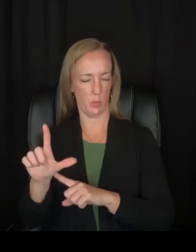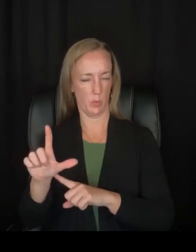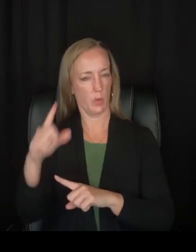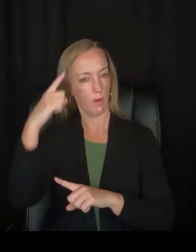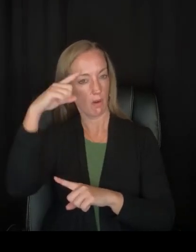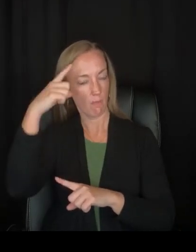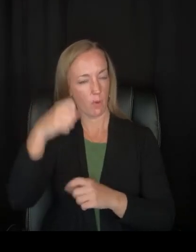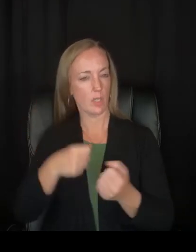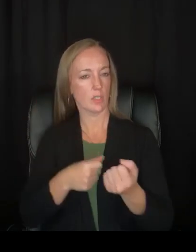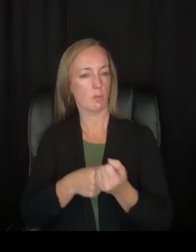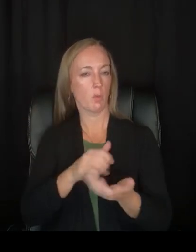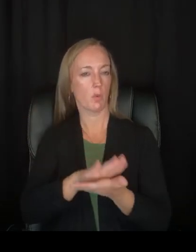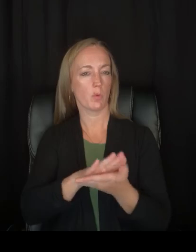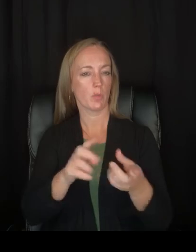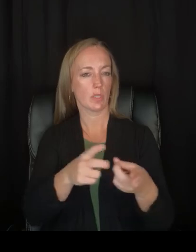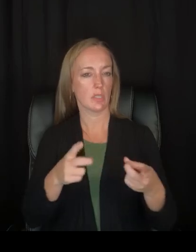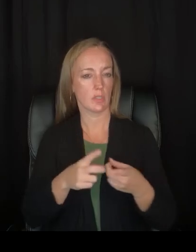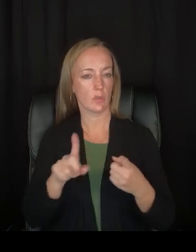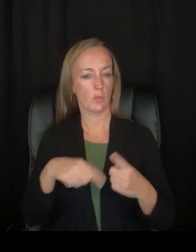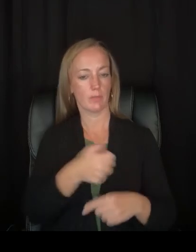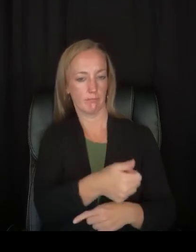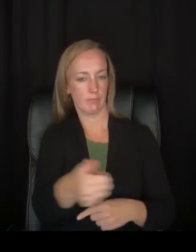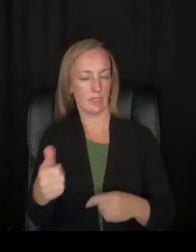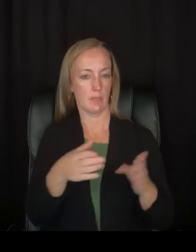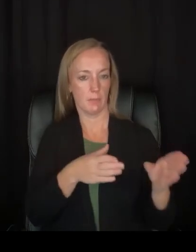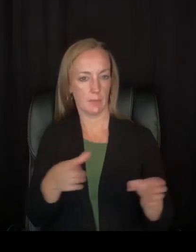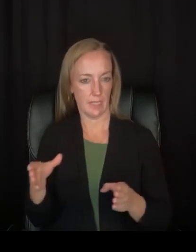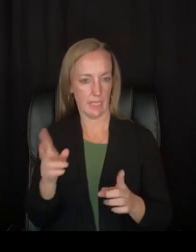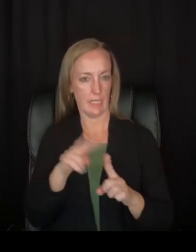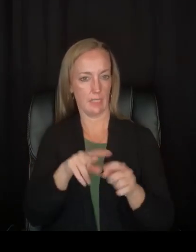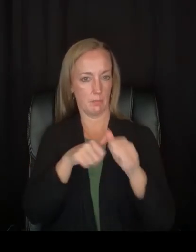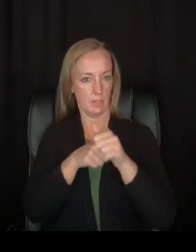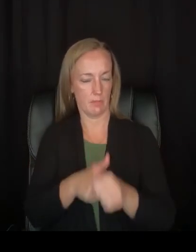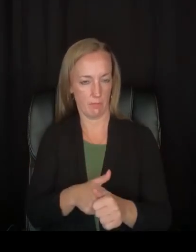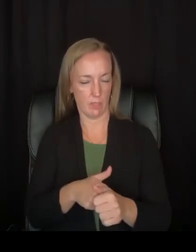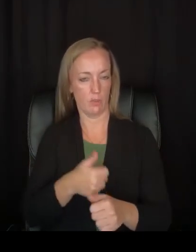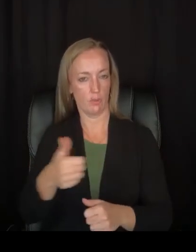districts when planning and implementing transportation for students with disabilities.